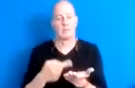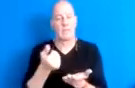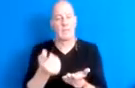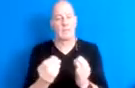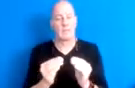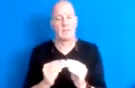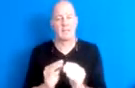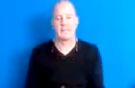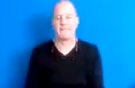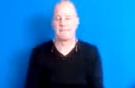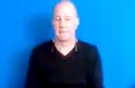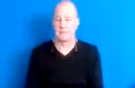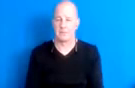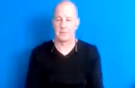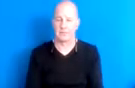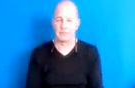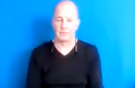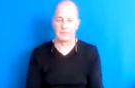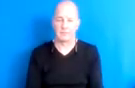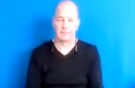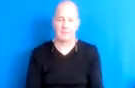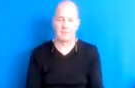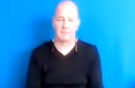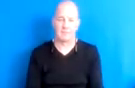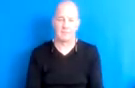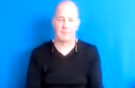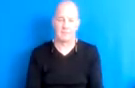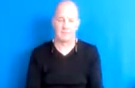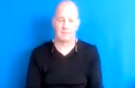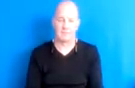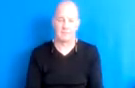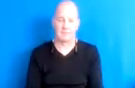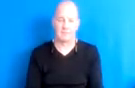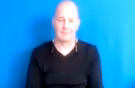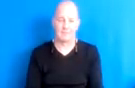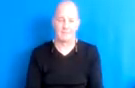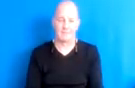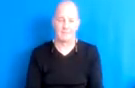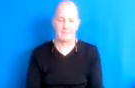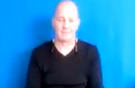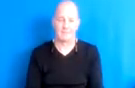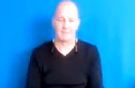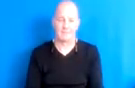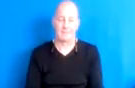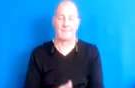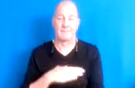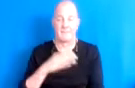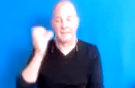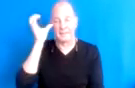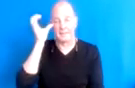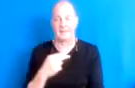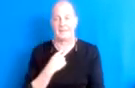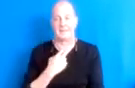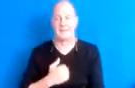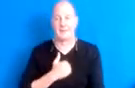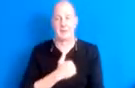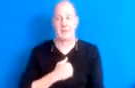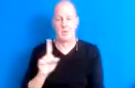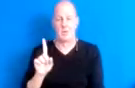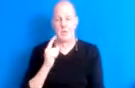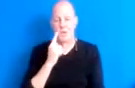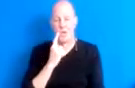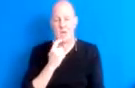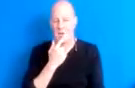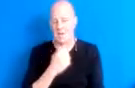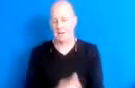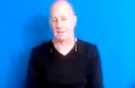16:20:42 Oh, my computer's, 16:20:50 Just a second here.